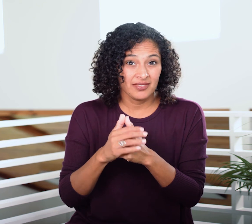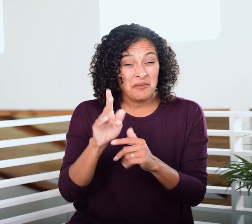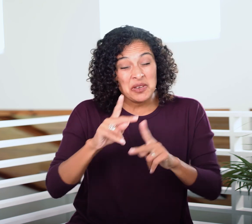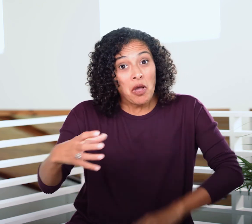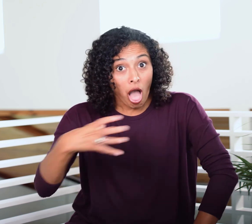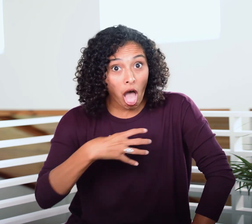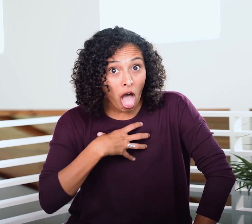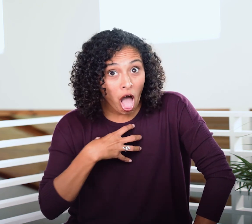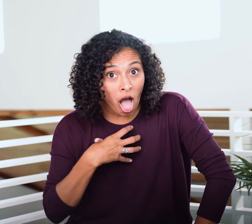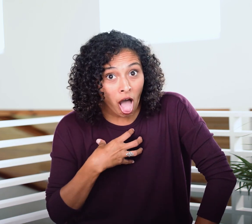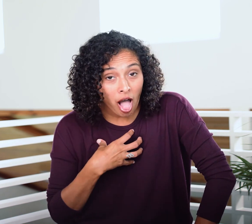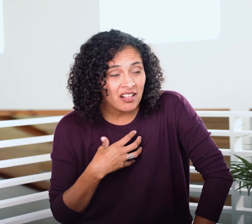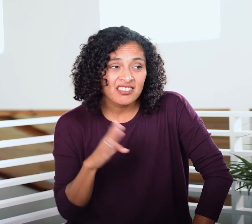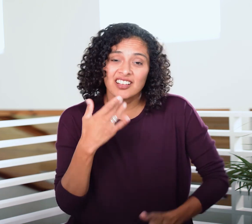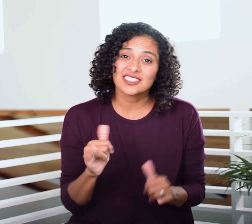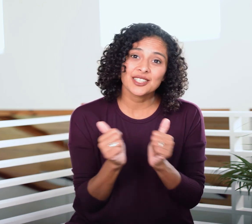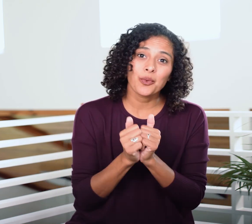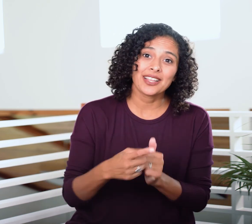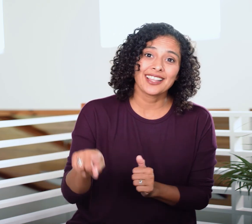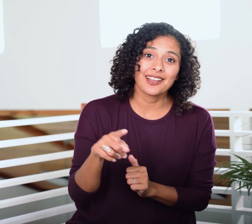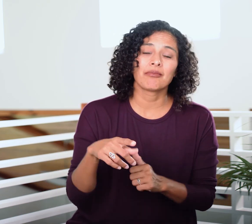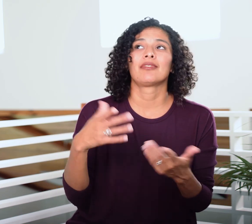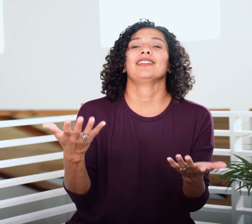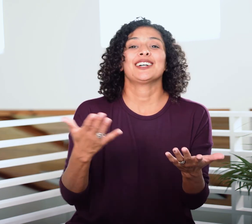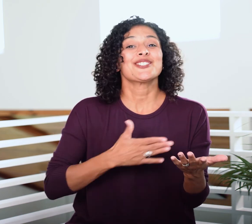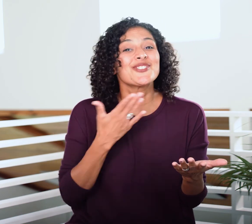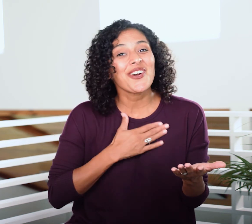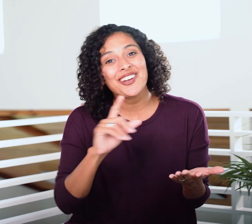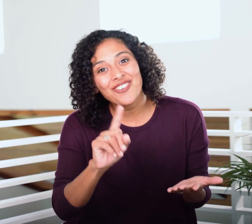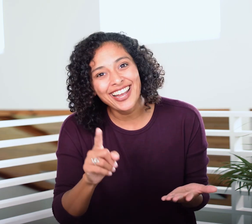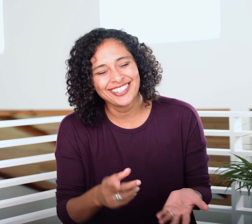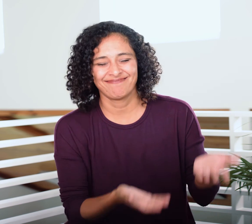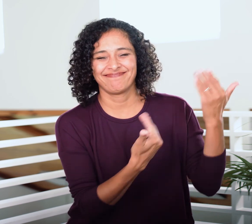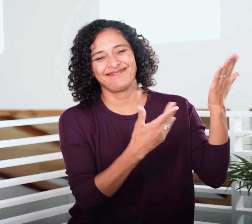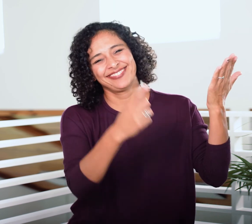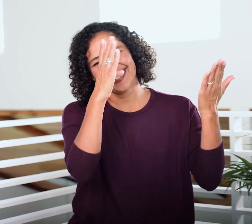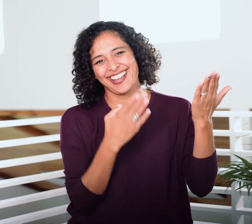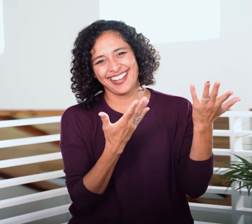Even in the midst of His people’s grumbling, God is with them. And He is where the joy is!